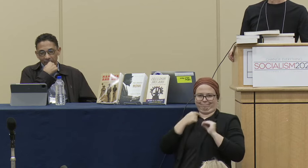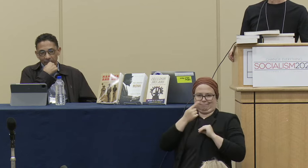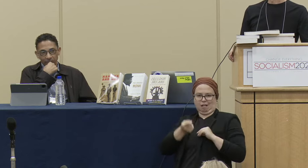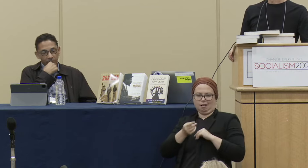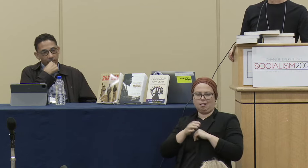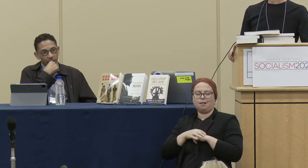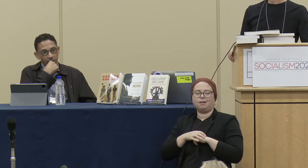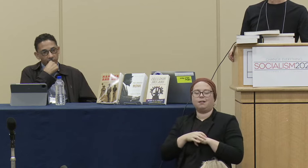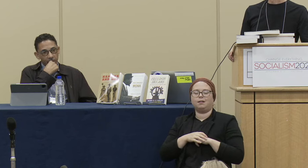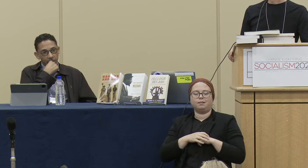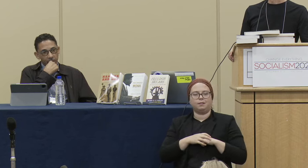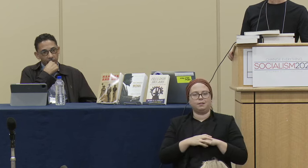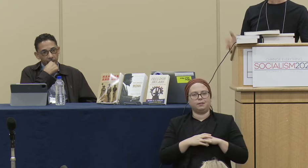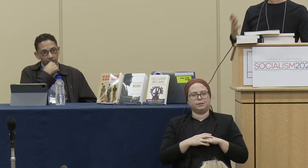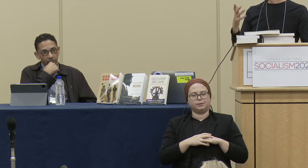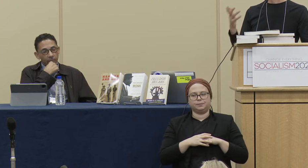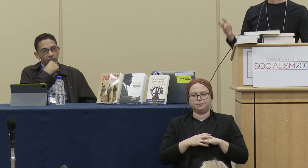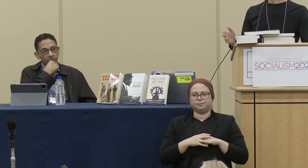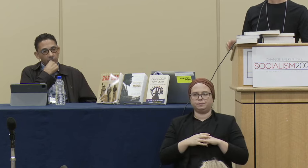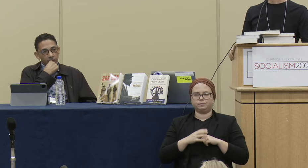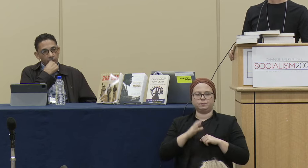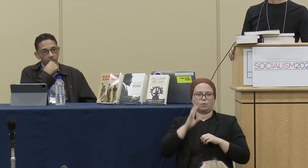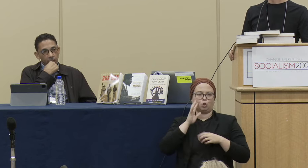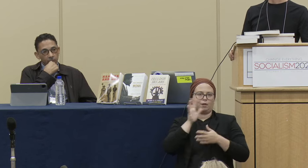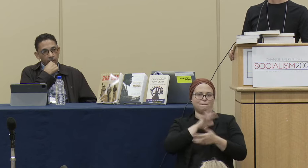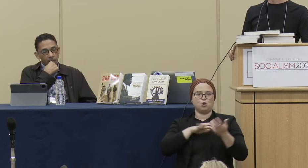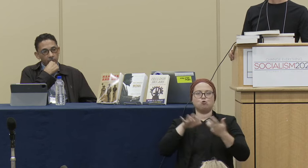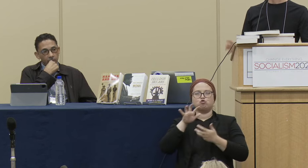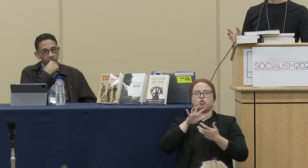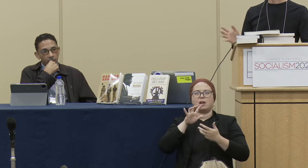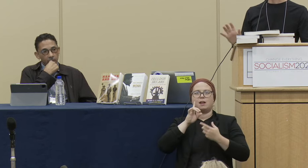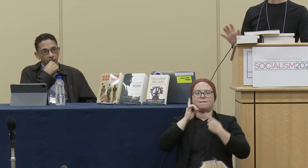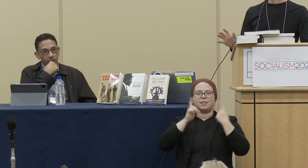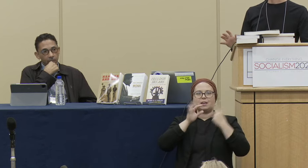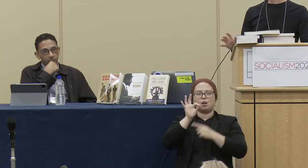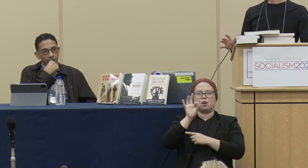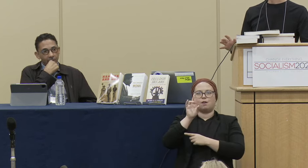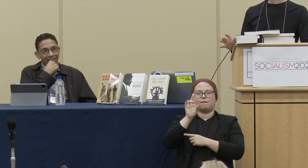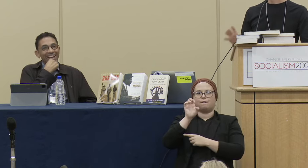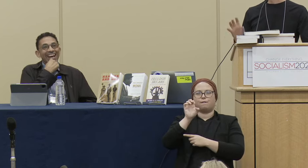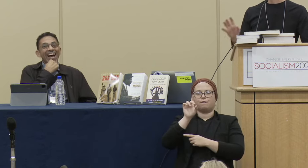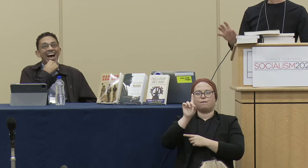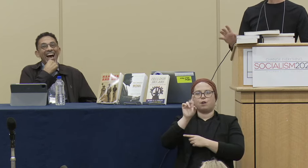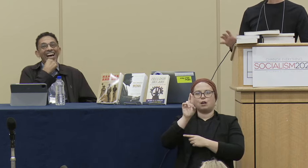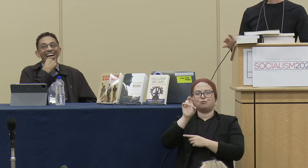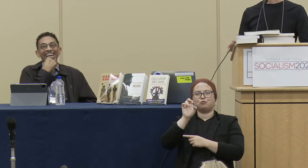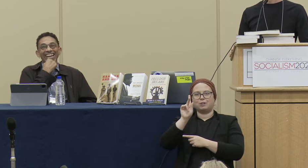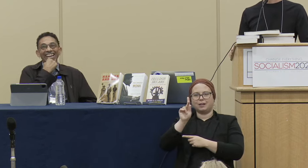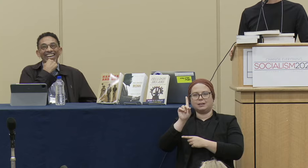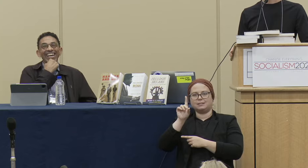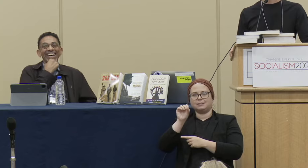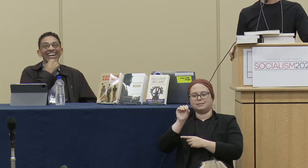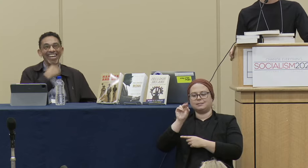well. I'll leave it for him to tell about the confusion of